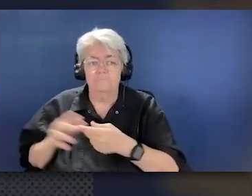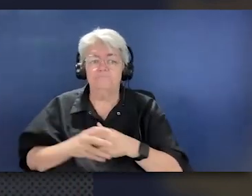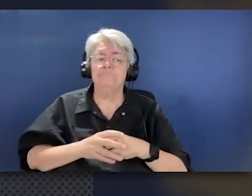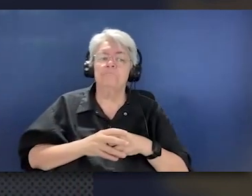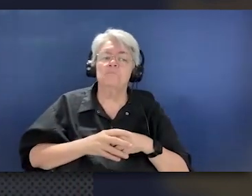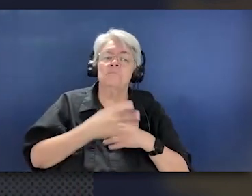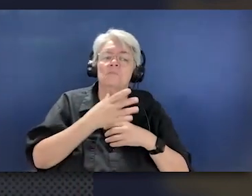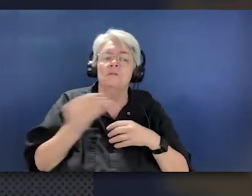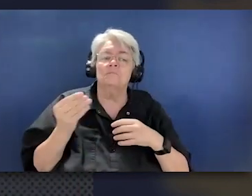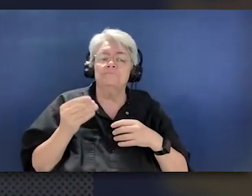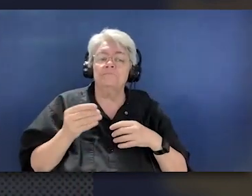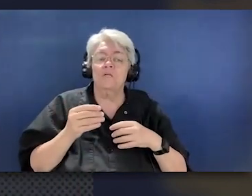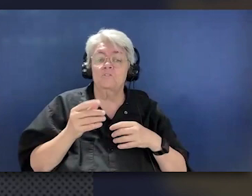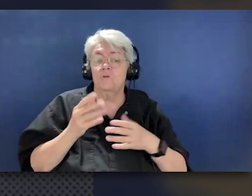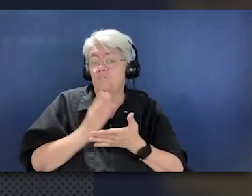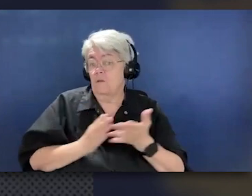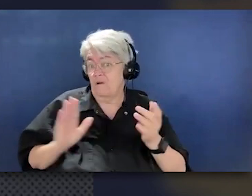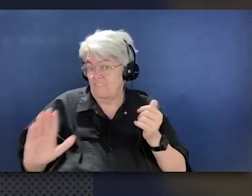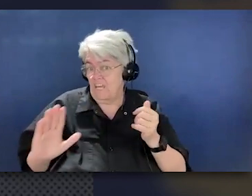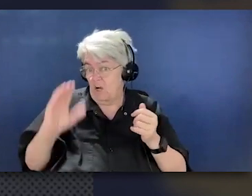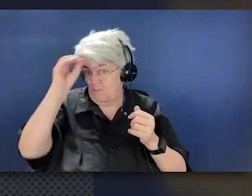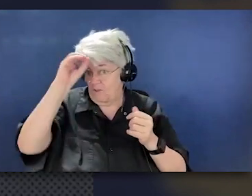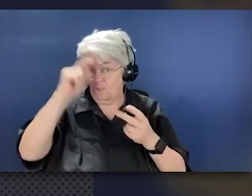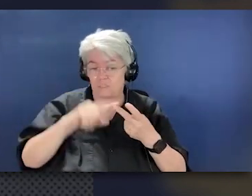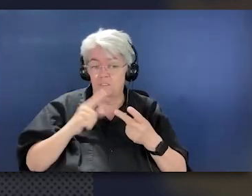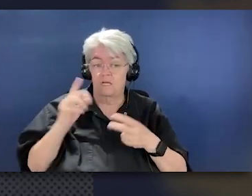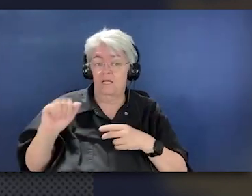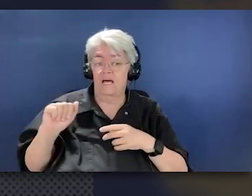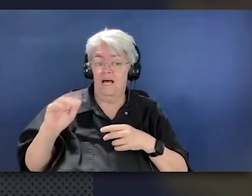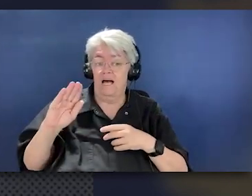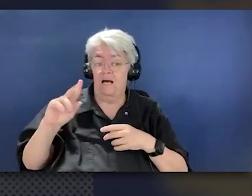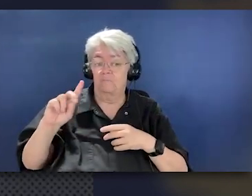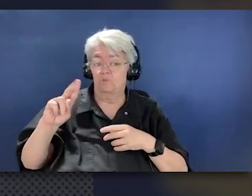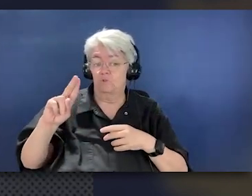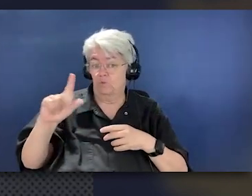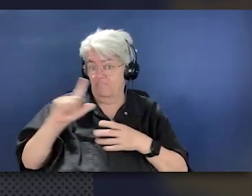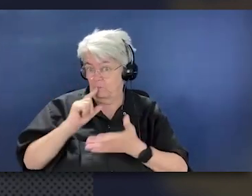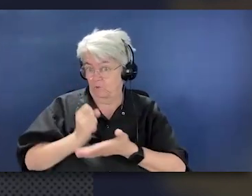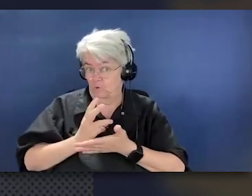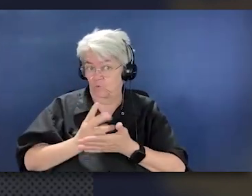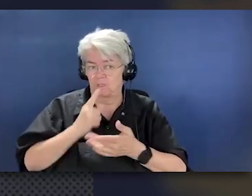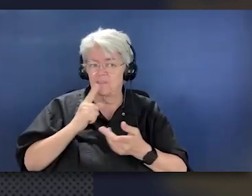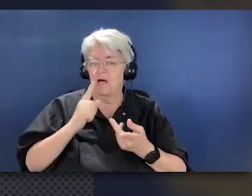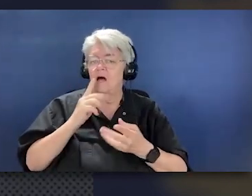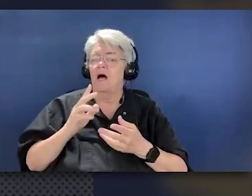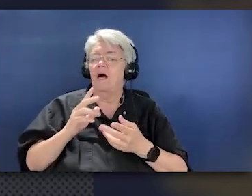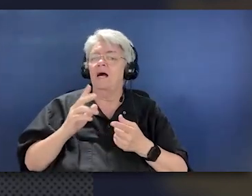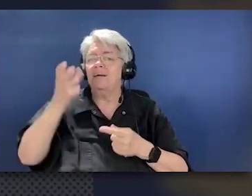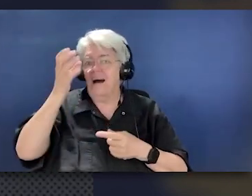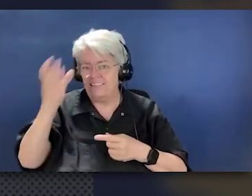of their thoughts. My colleague Abdul from social work talked about that global north-south element